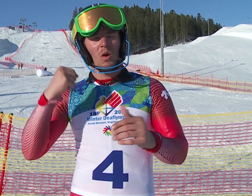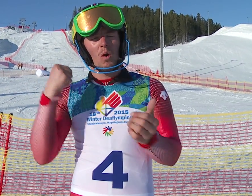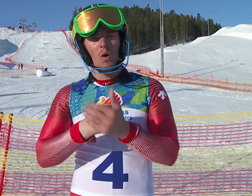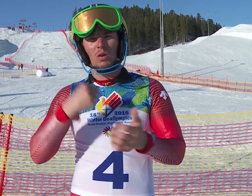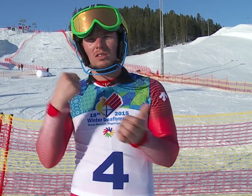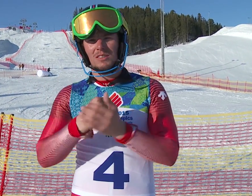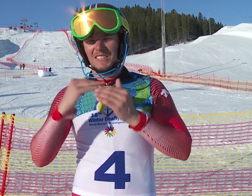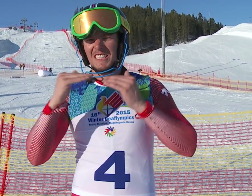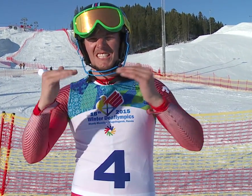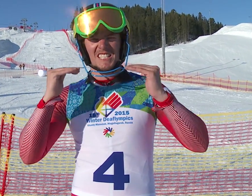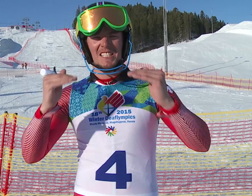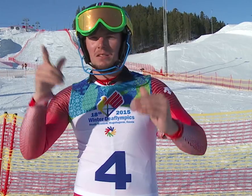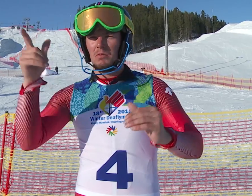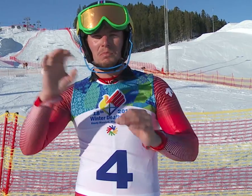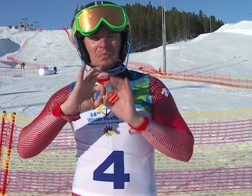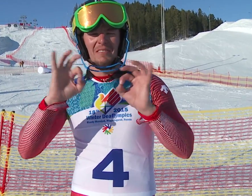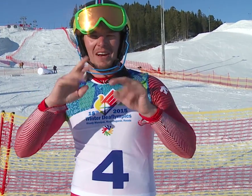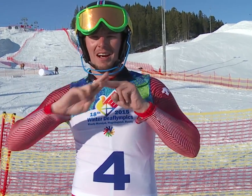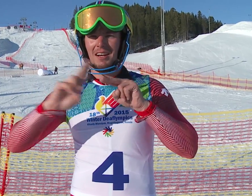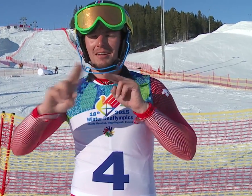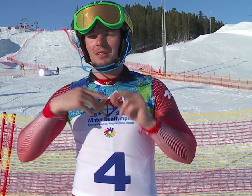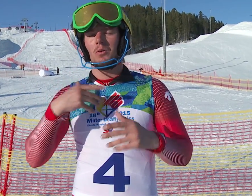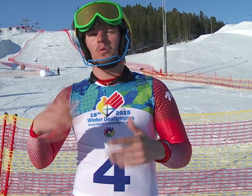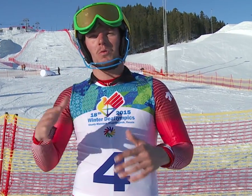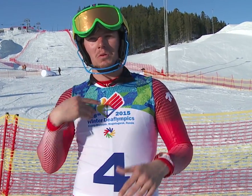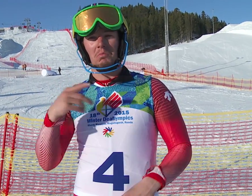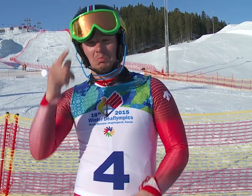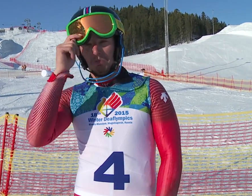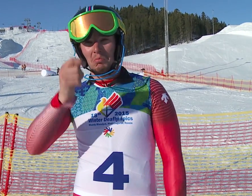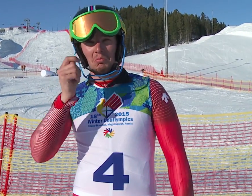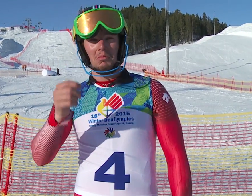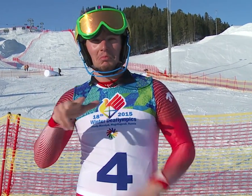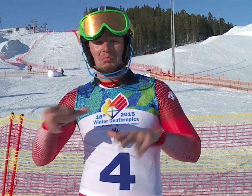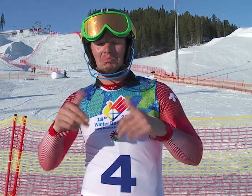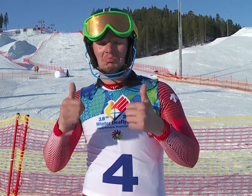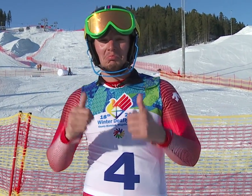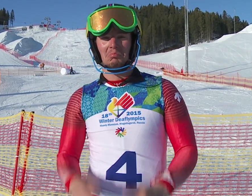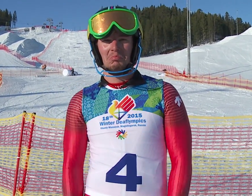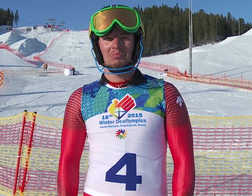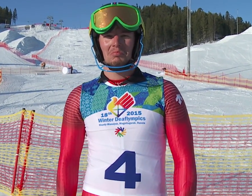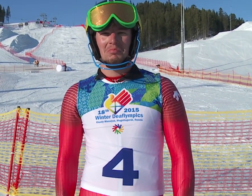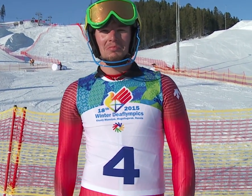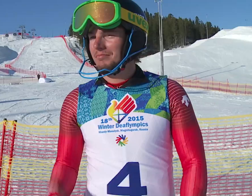The snow was hard; perfect conditions for the race. Wow! I was really impressed with the organization.